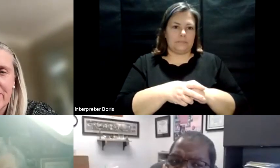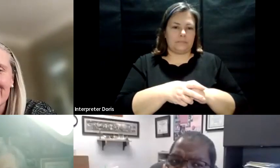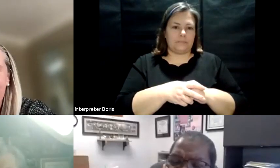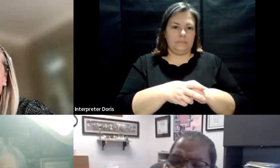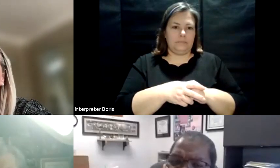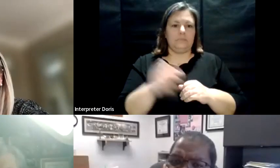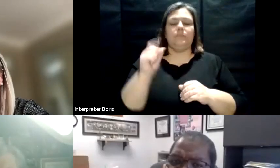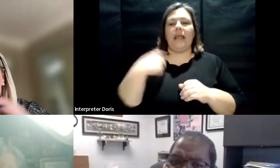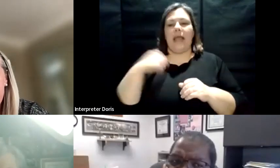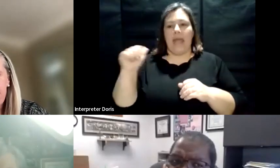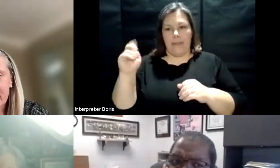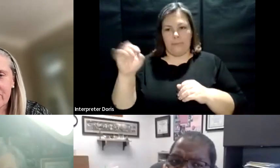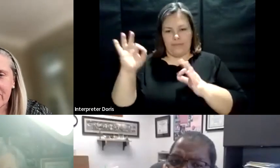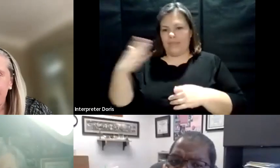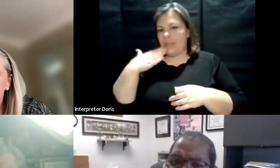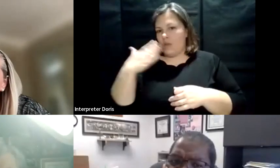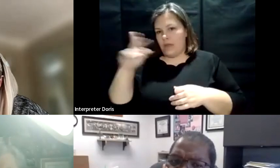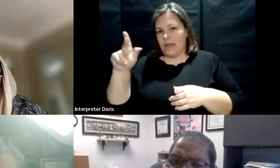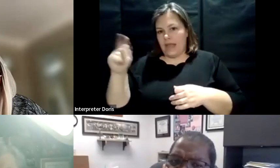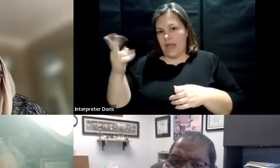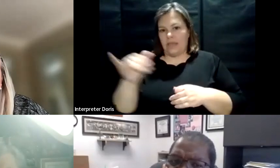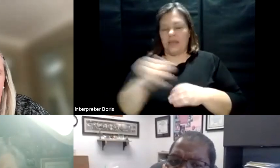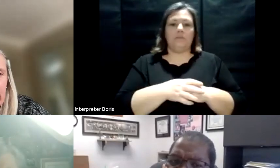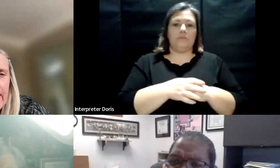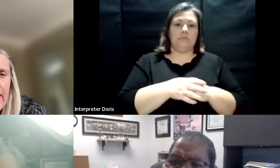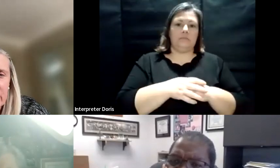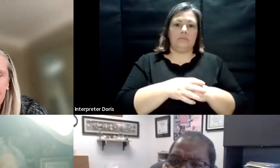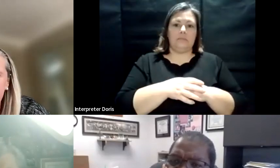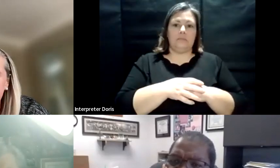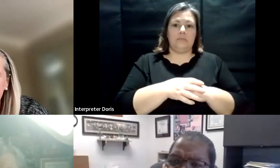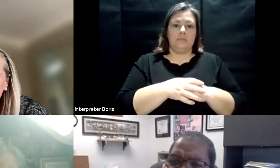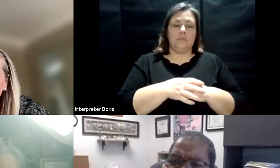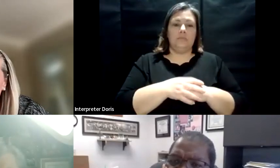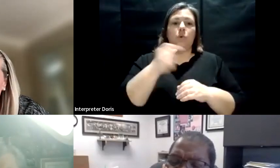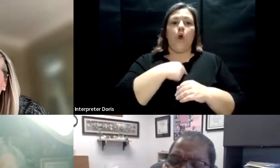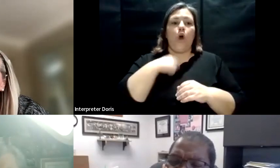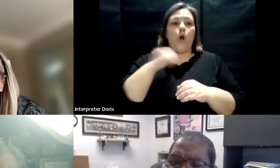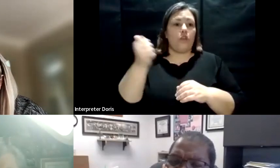I send it back to you, amber. This is amber. Thanks, Kathy.